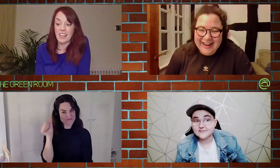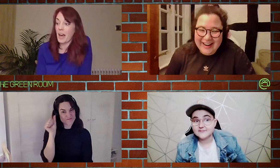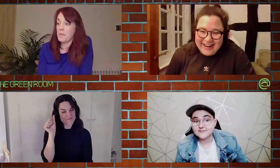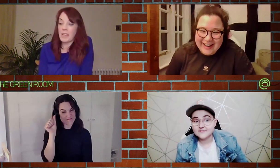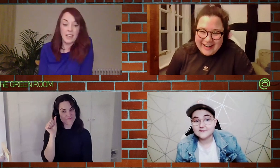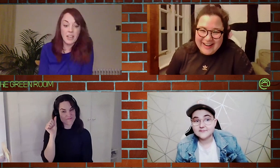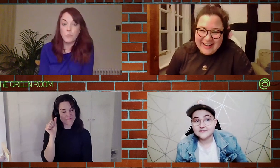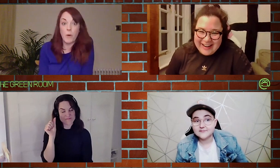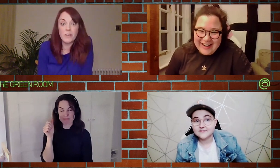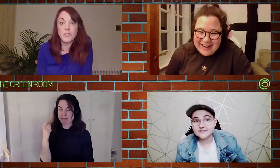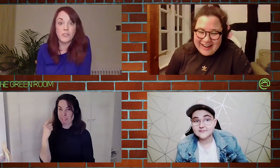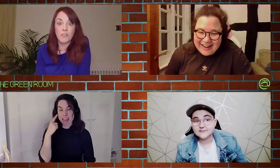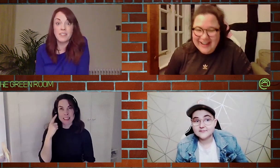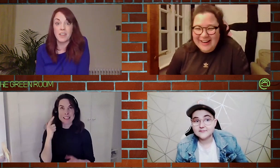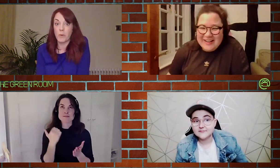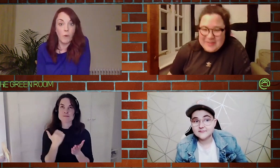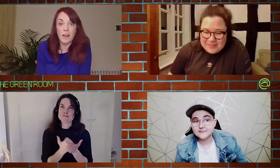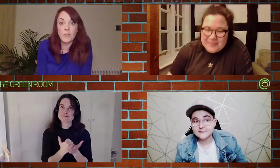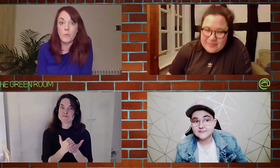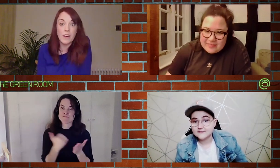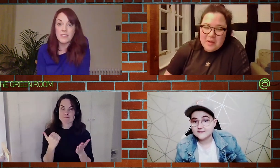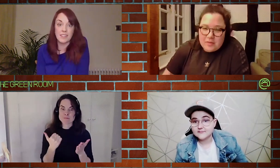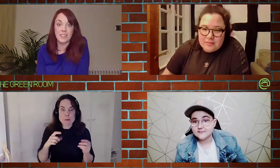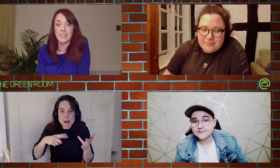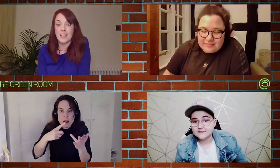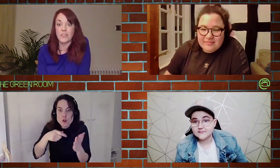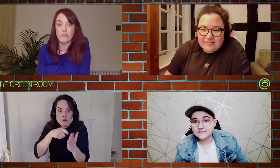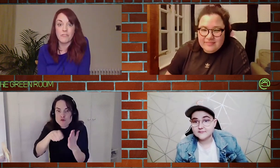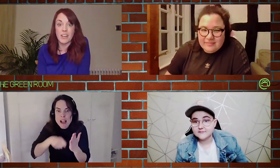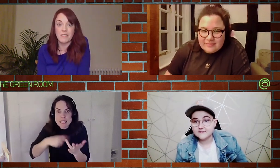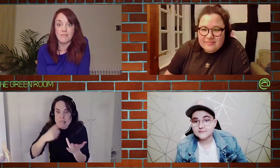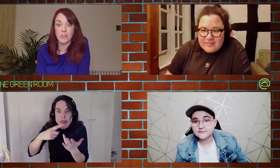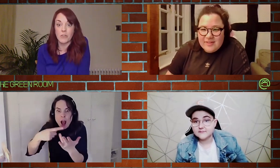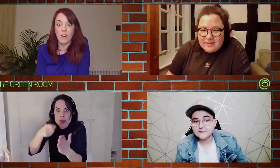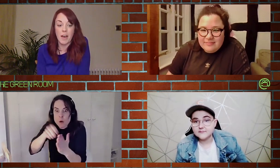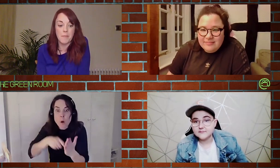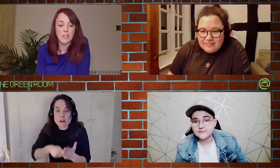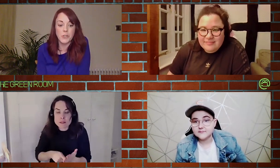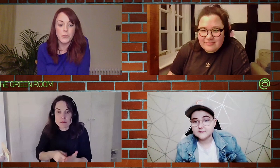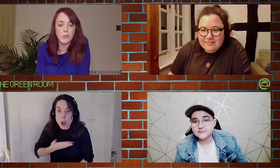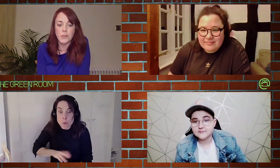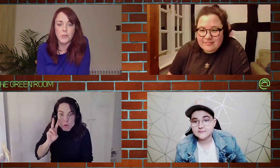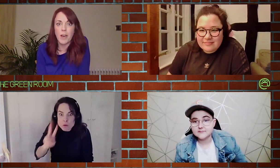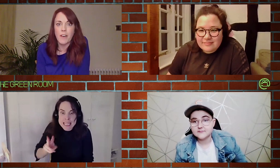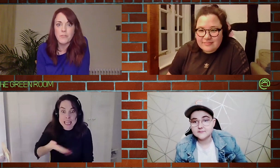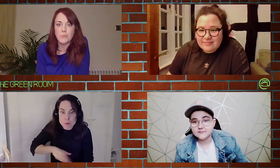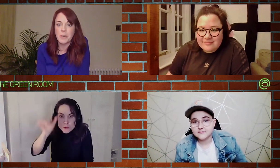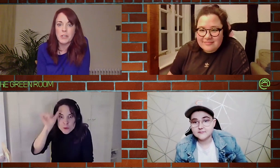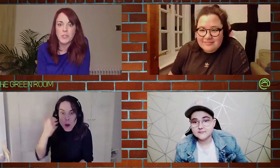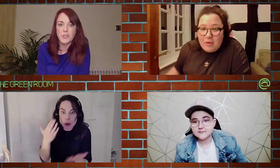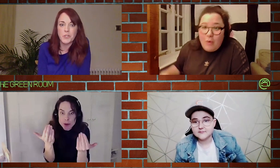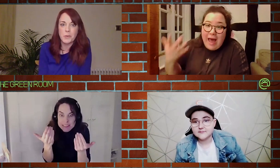I'm like yes. What else are you writing? Well what else can I see that you've written? I do know that you do have some more commissions. Do you want to